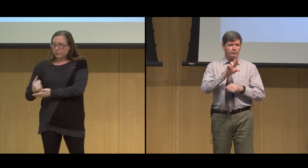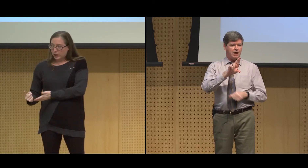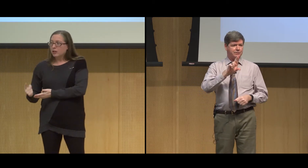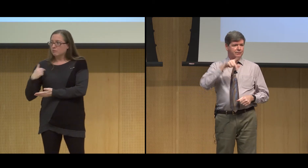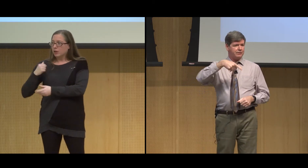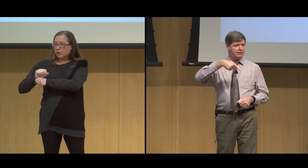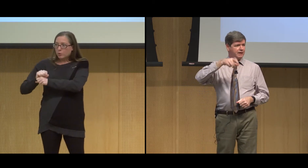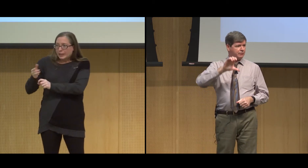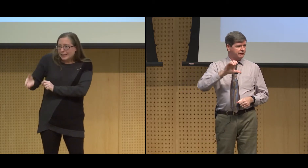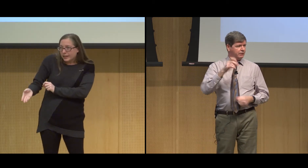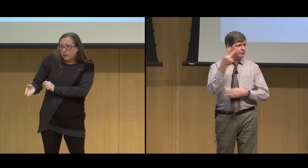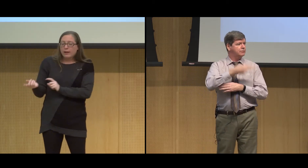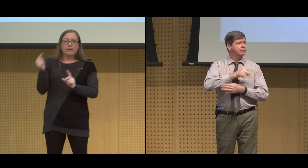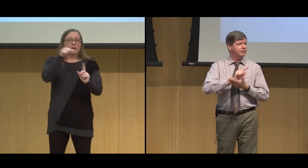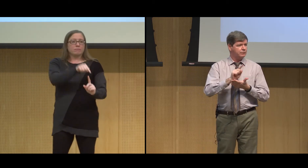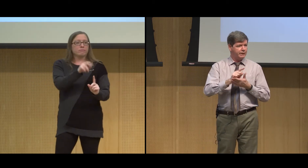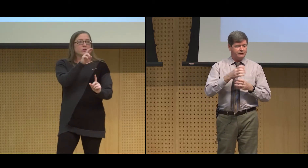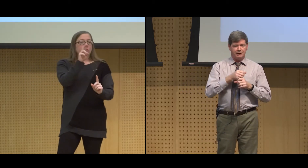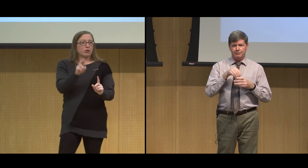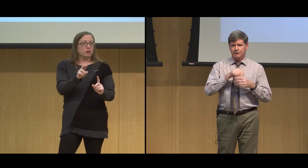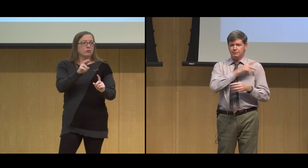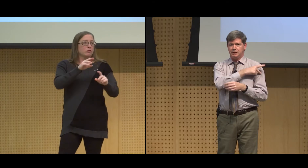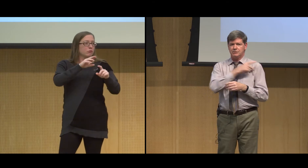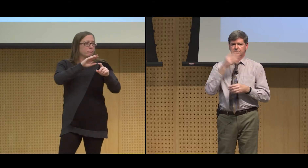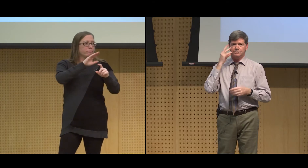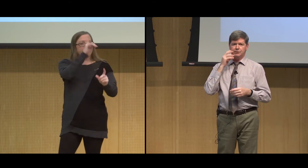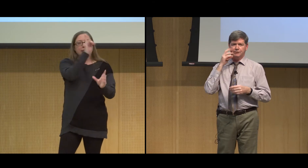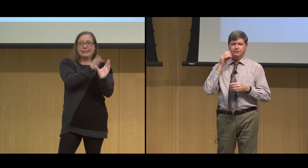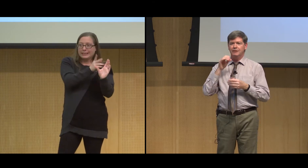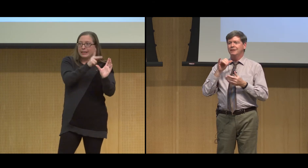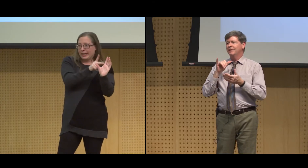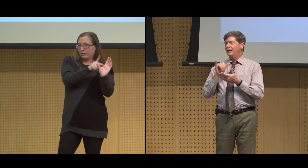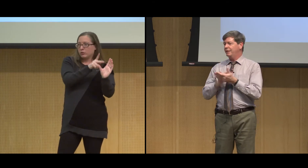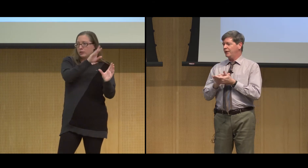and I worked at Rochester Psychiatric Center 2 days a week to get my in-patient experience.